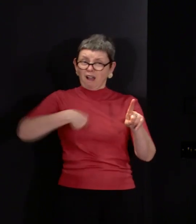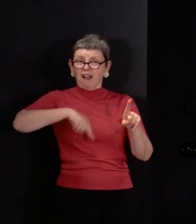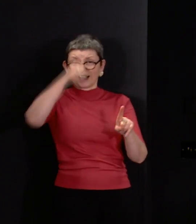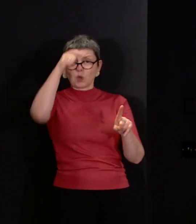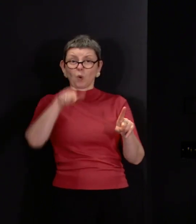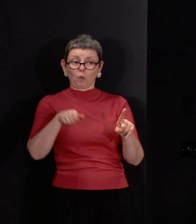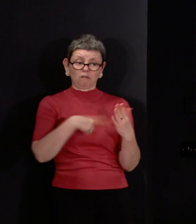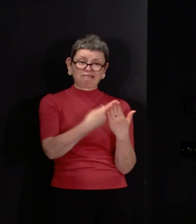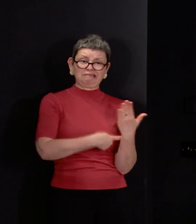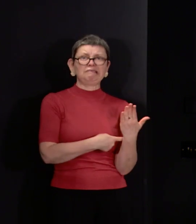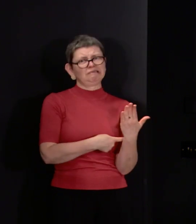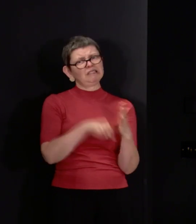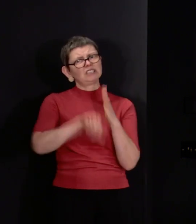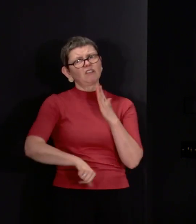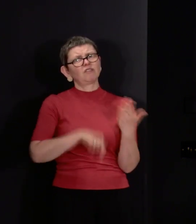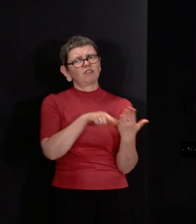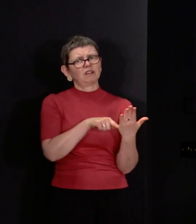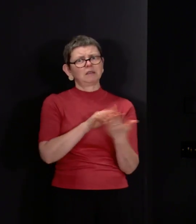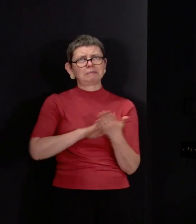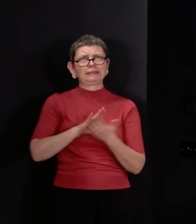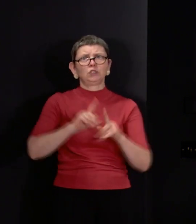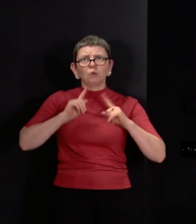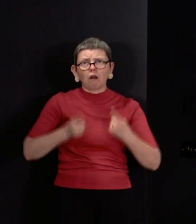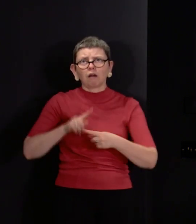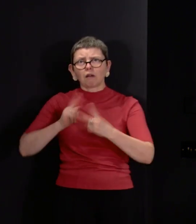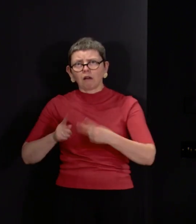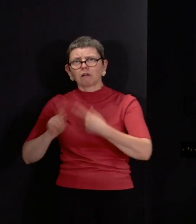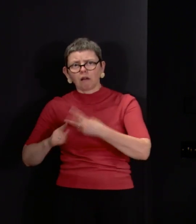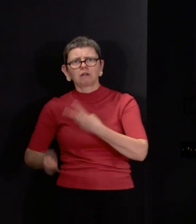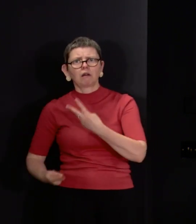restrictive measures on personal freedoms. Reassuringly we have seen some